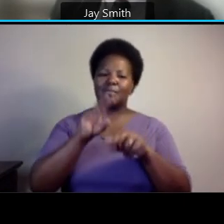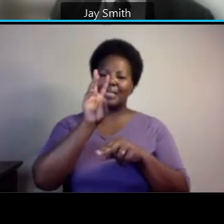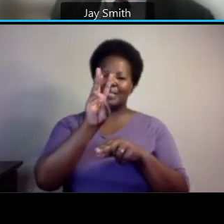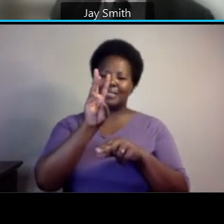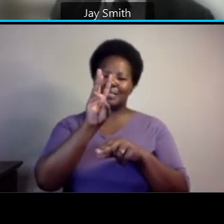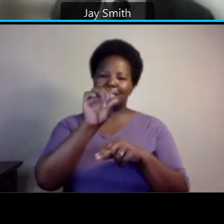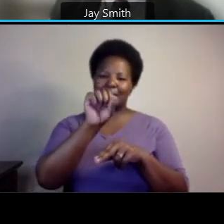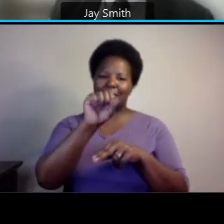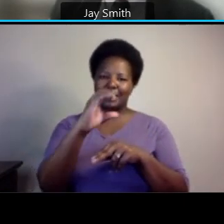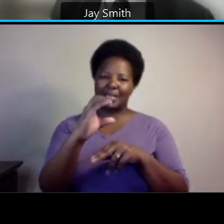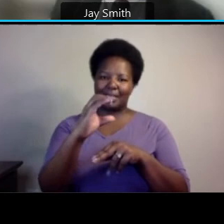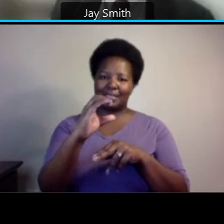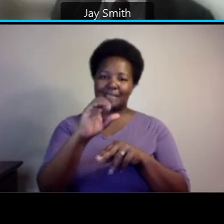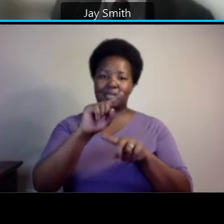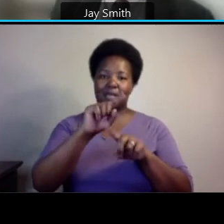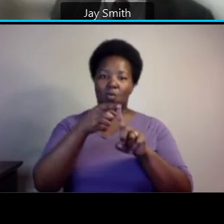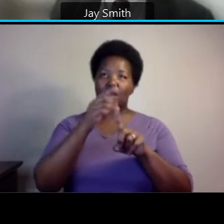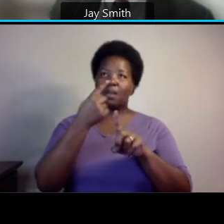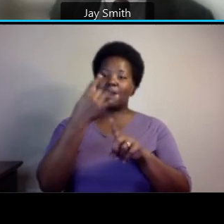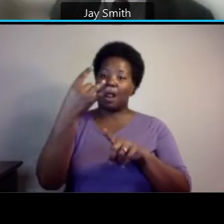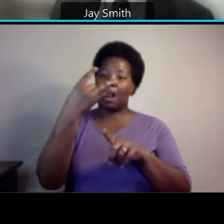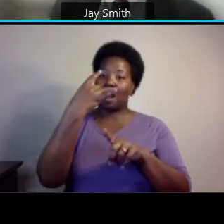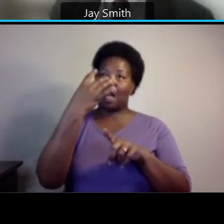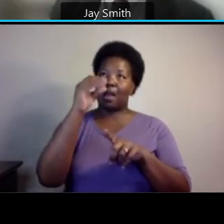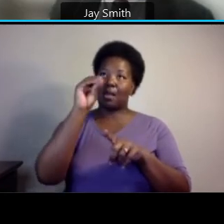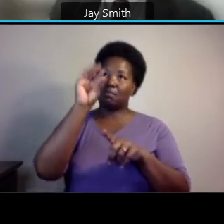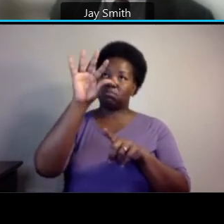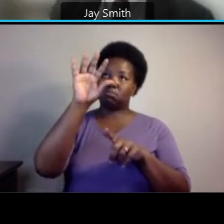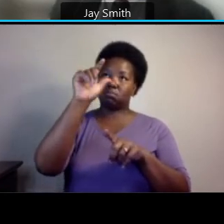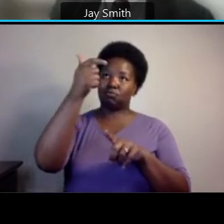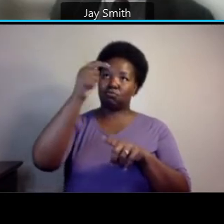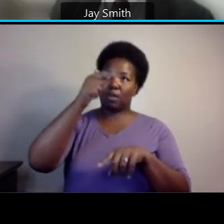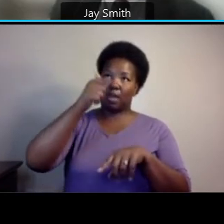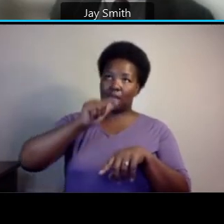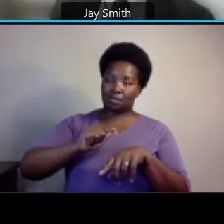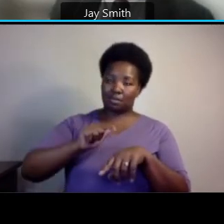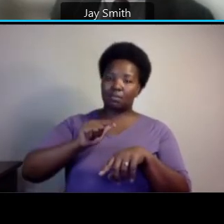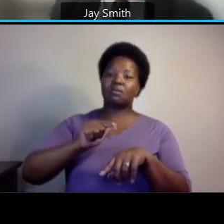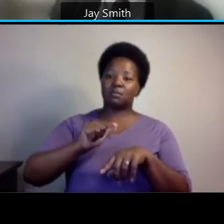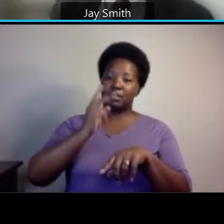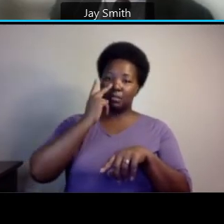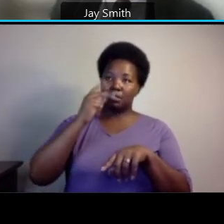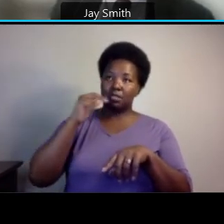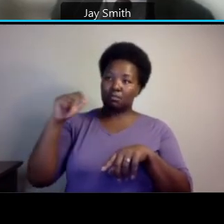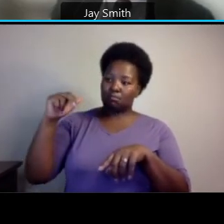when the light changes to allow uh folks to get into the crosswalk across before the adjacent